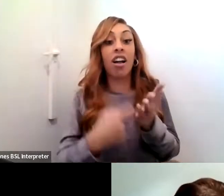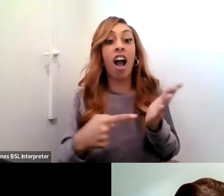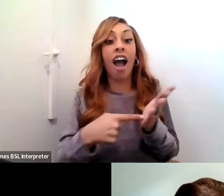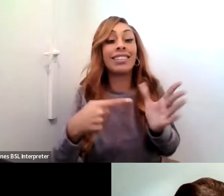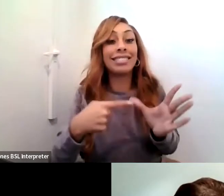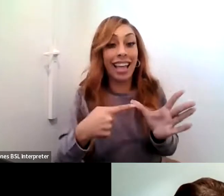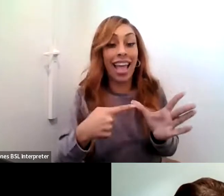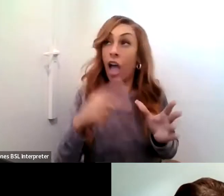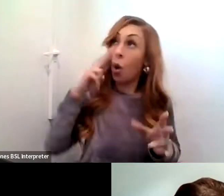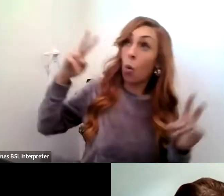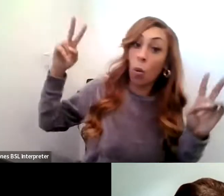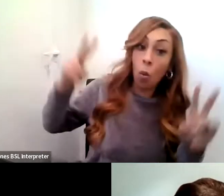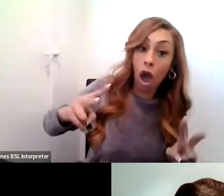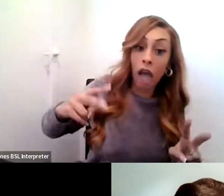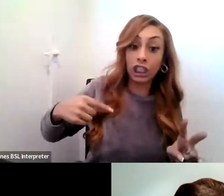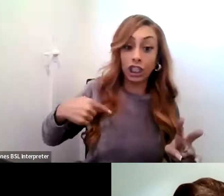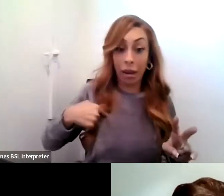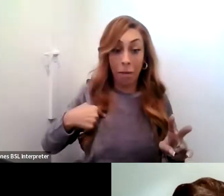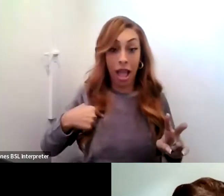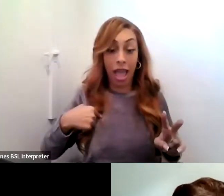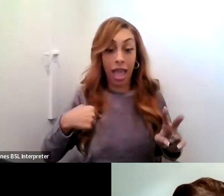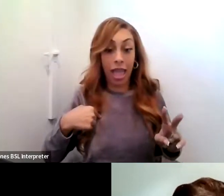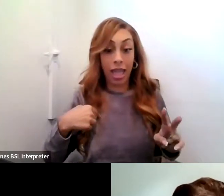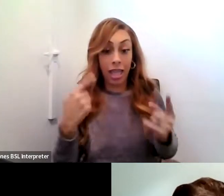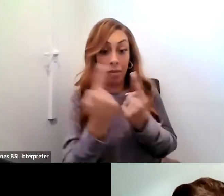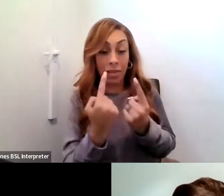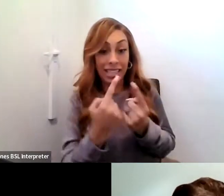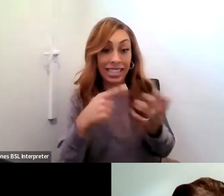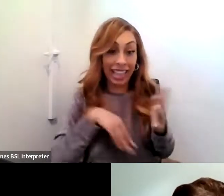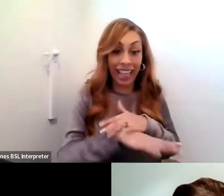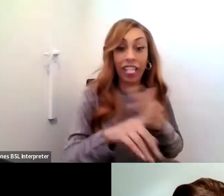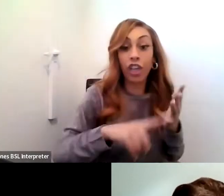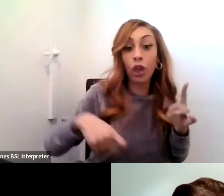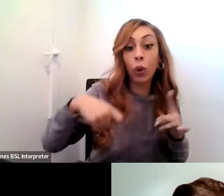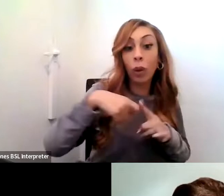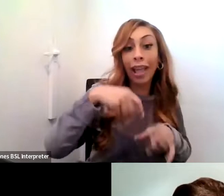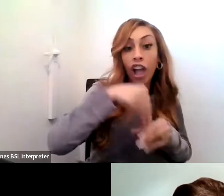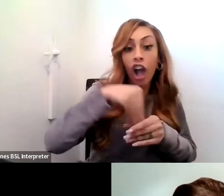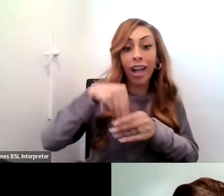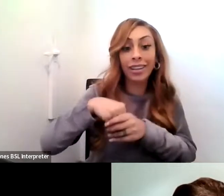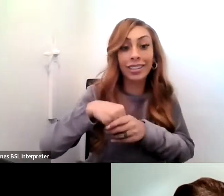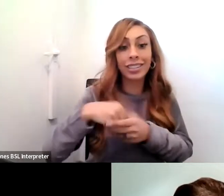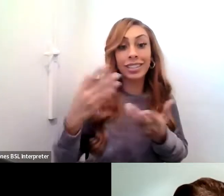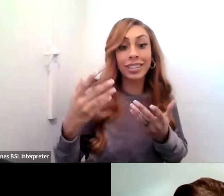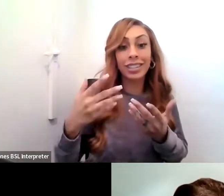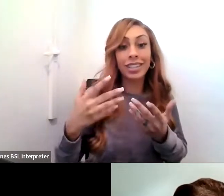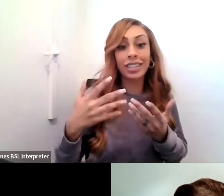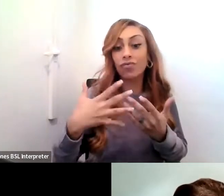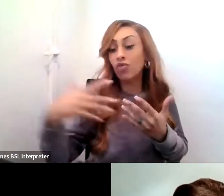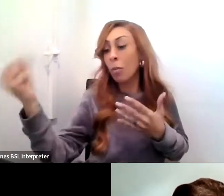watching a piece that I have done in the UK context. And that removal of geographic barriers,